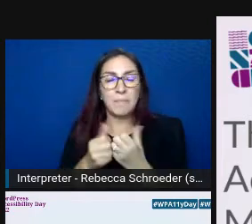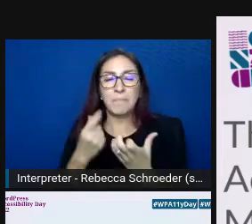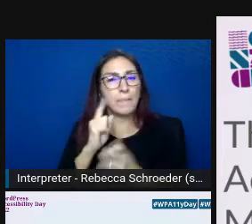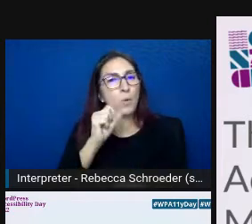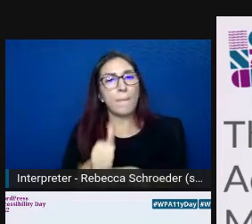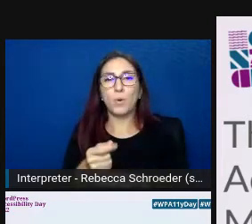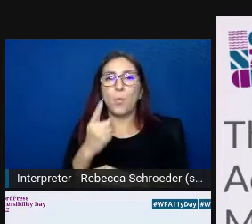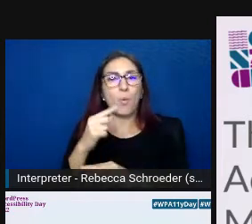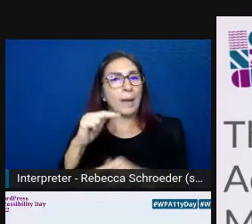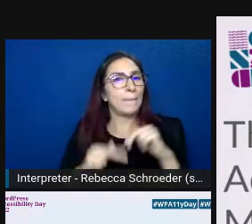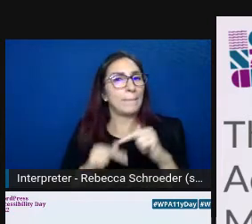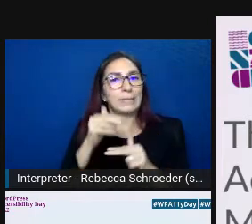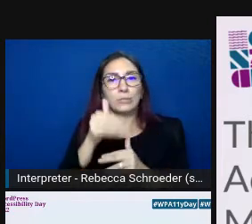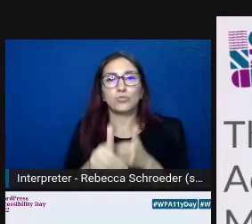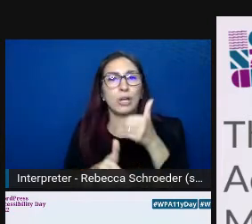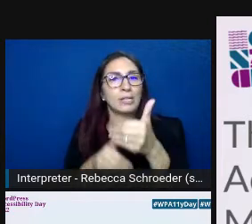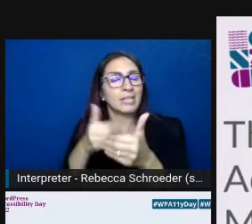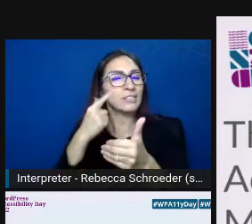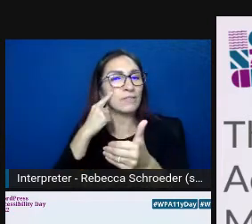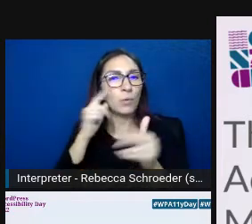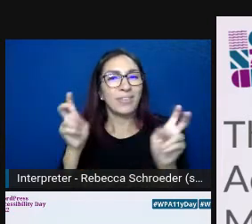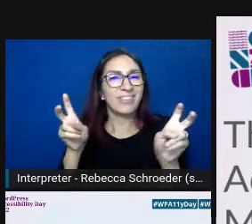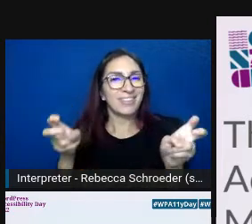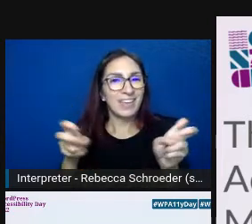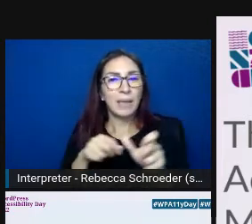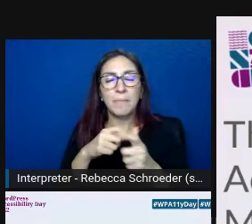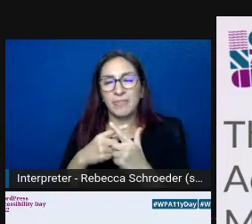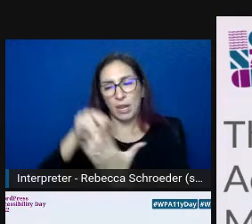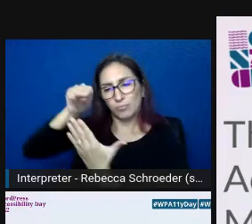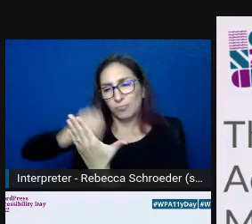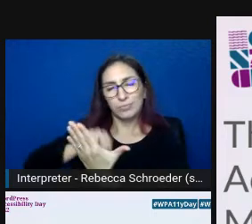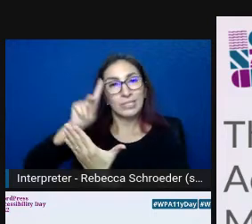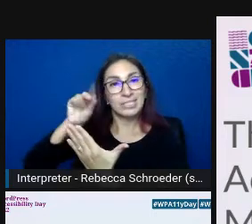Then you might need a document that outlines the setup of your site and any plugins.